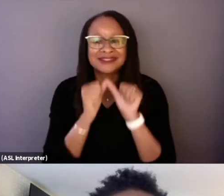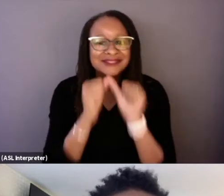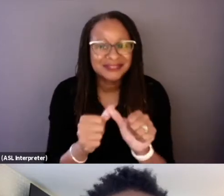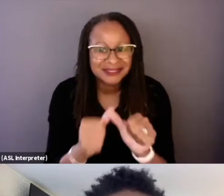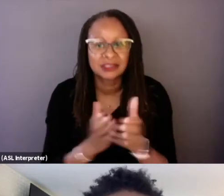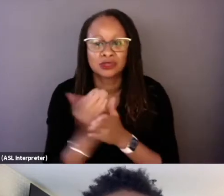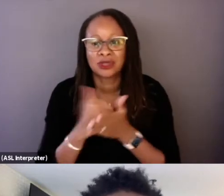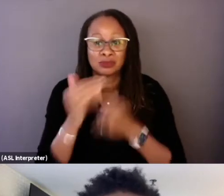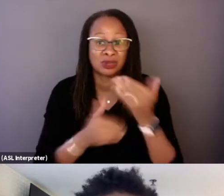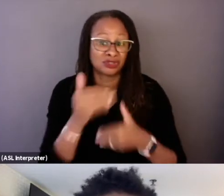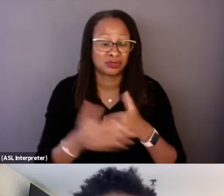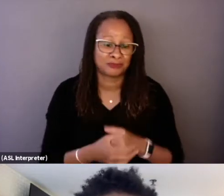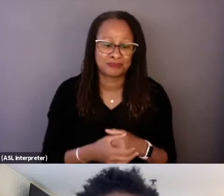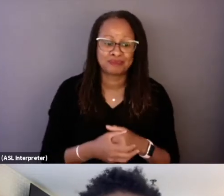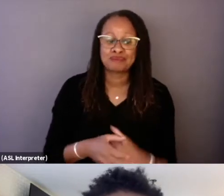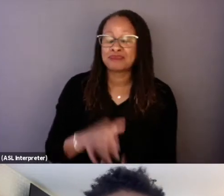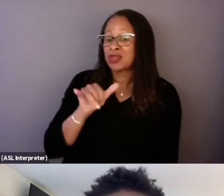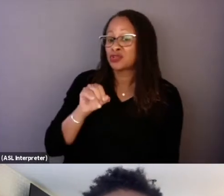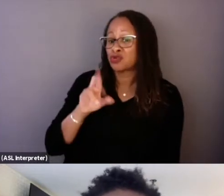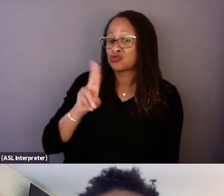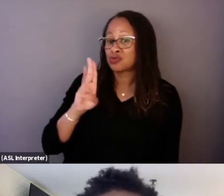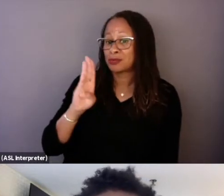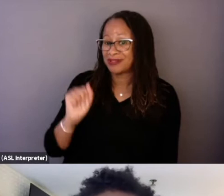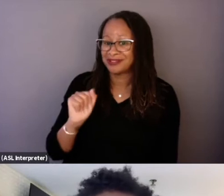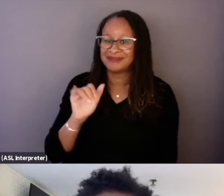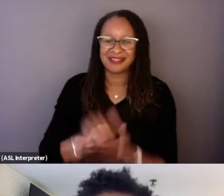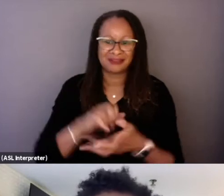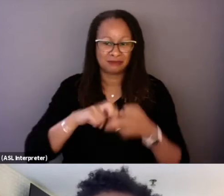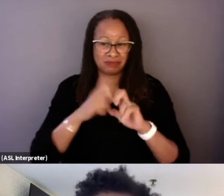You know, this issue came up very early on too